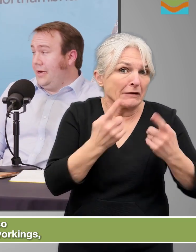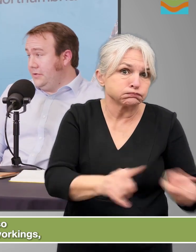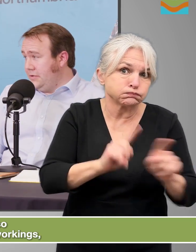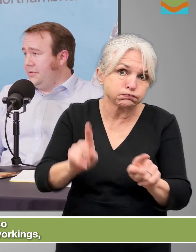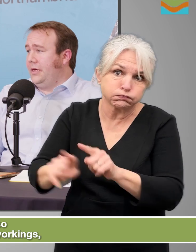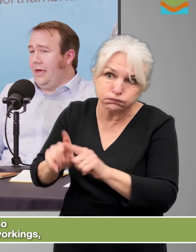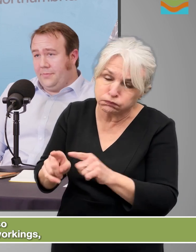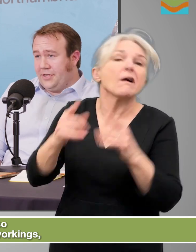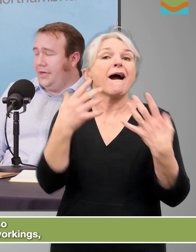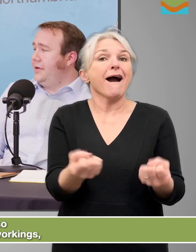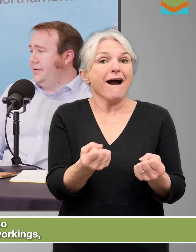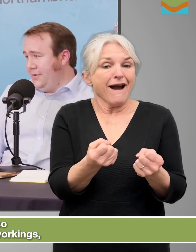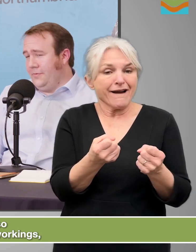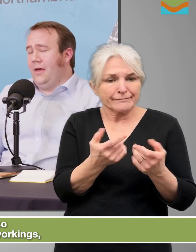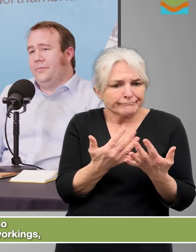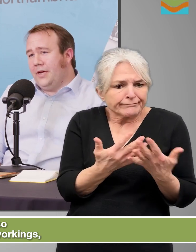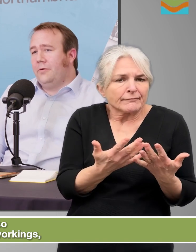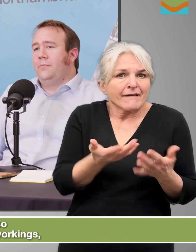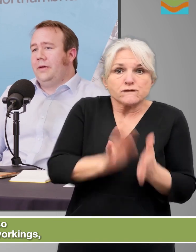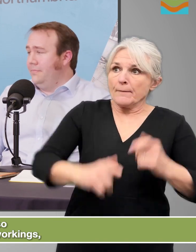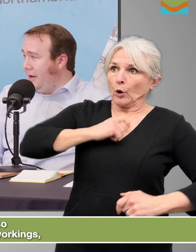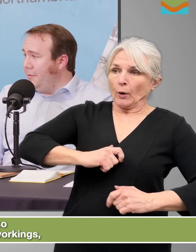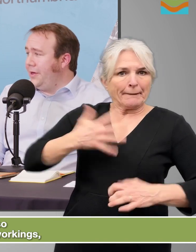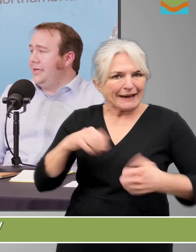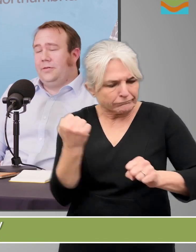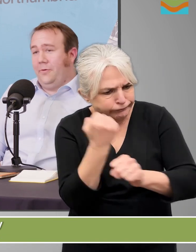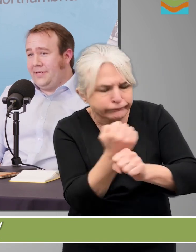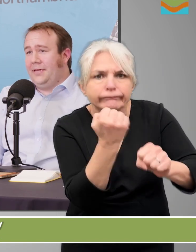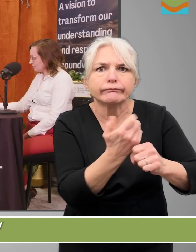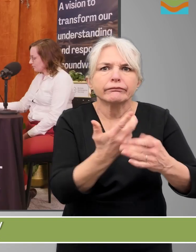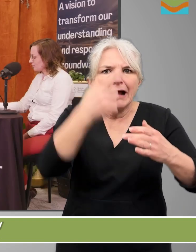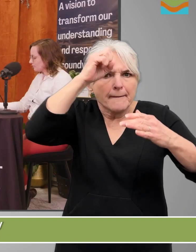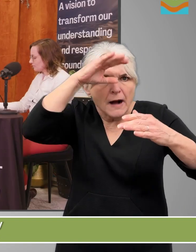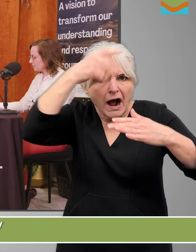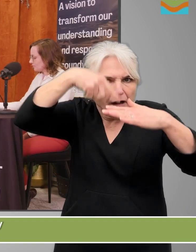and the anthropogenic, so anthropogenic would be mine workings, so obviously particularly here under Newcastle,